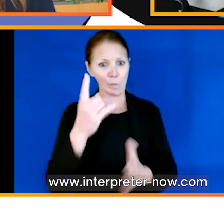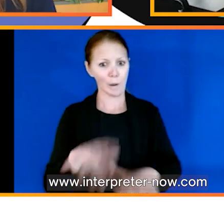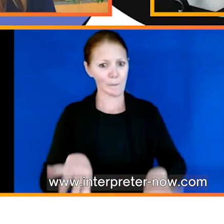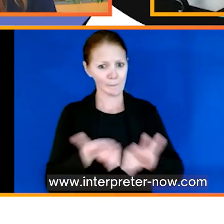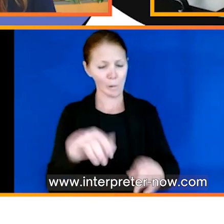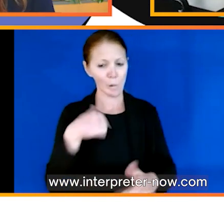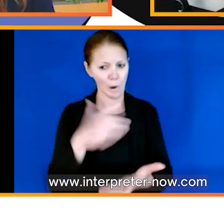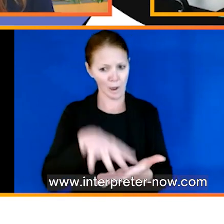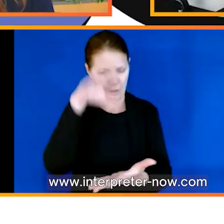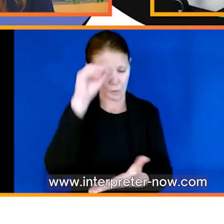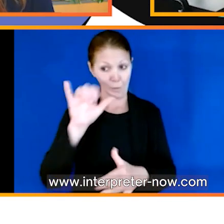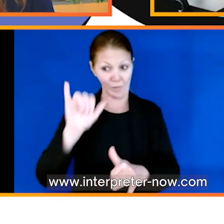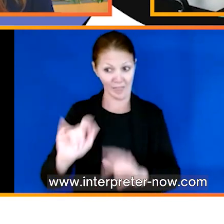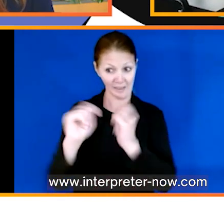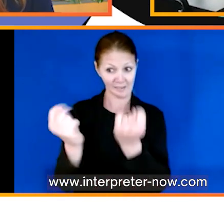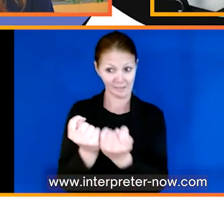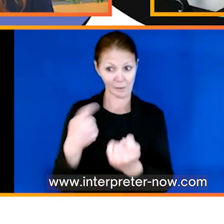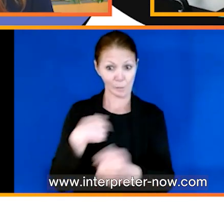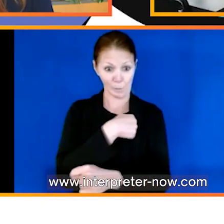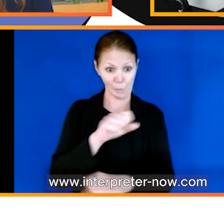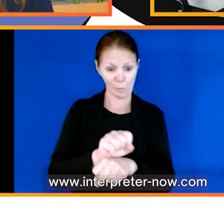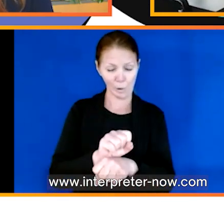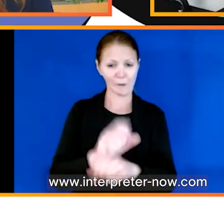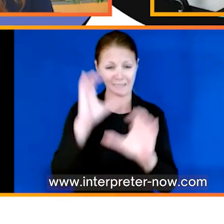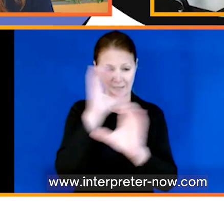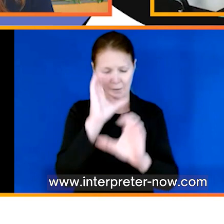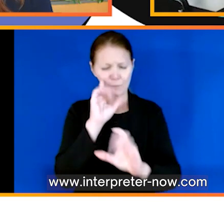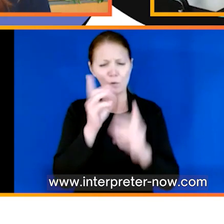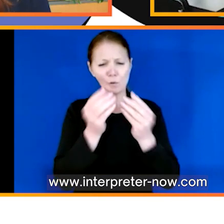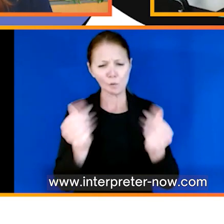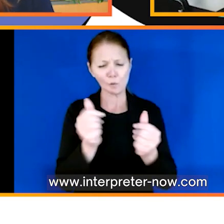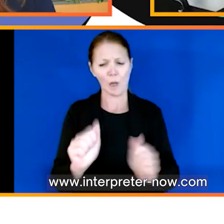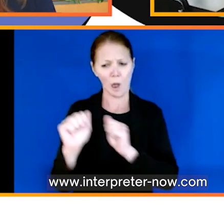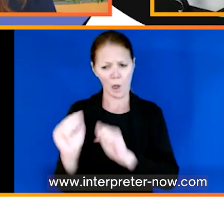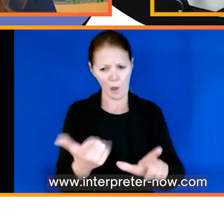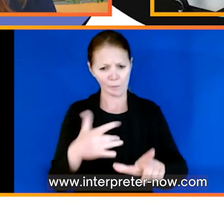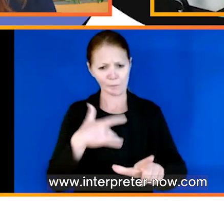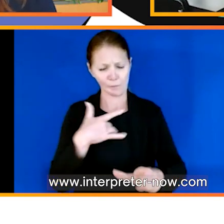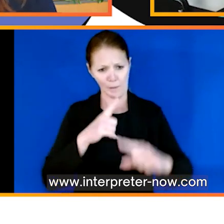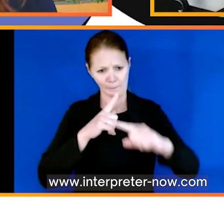I think there's been a lot of cases with some of the companies we worked with, think about